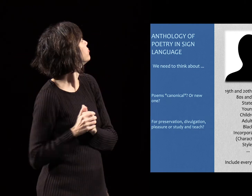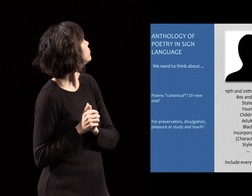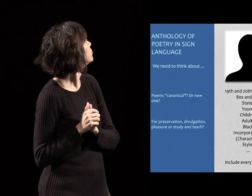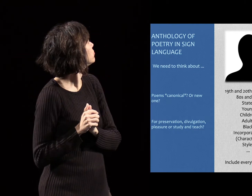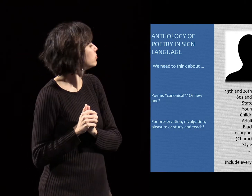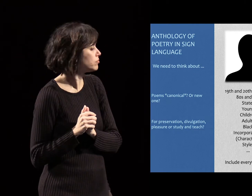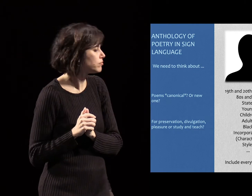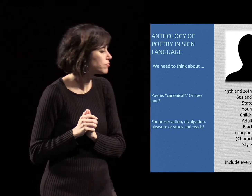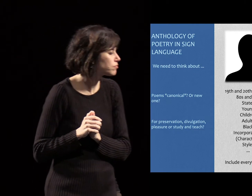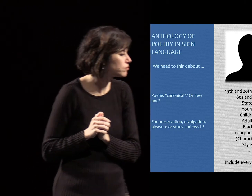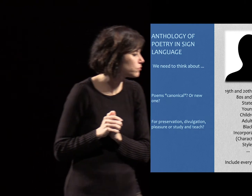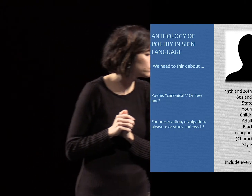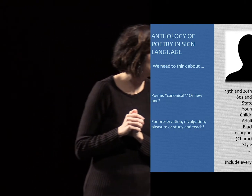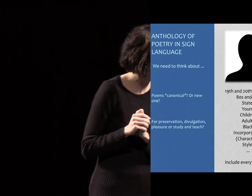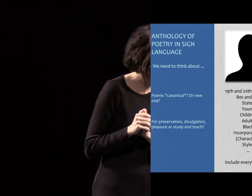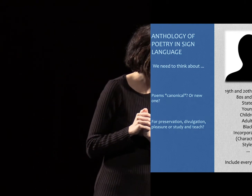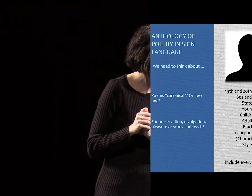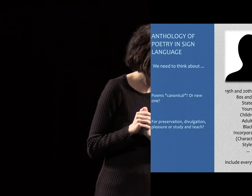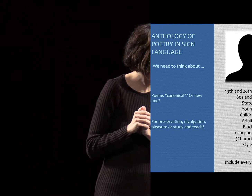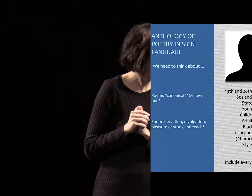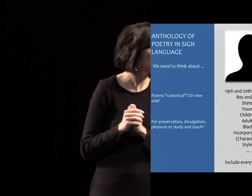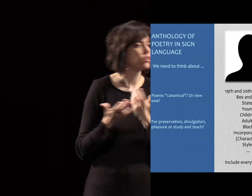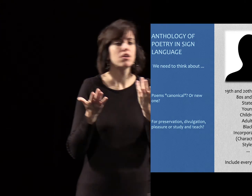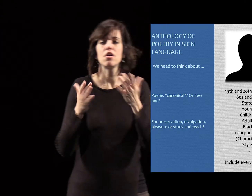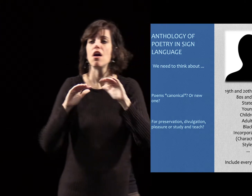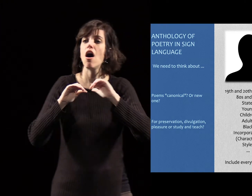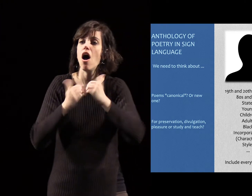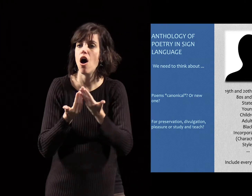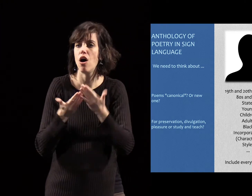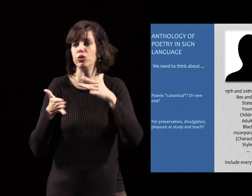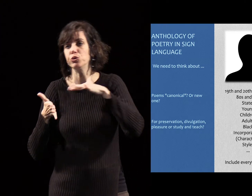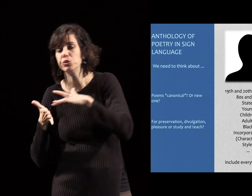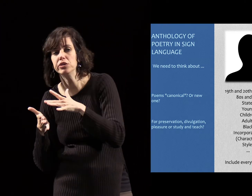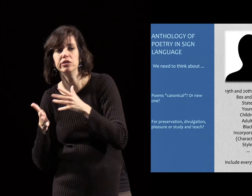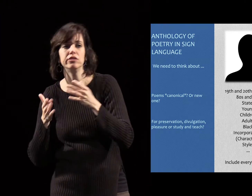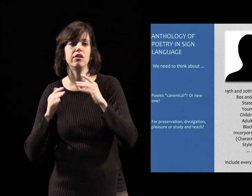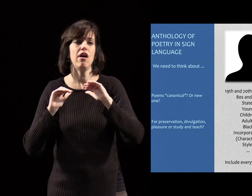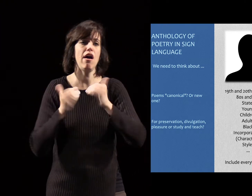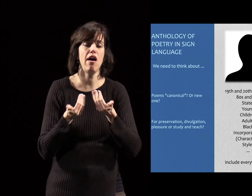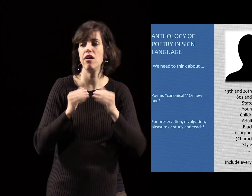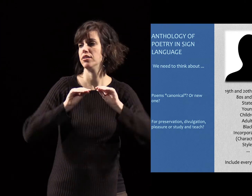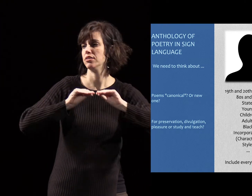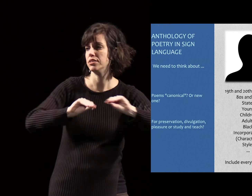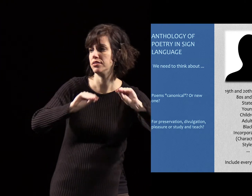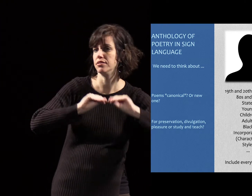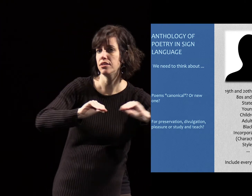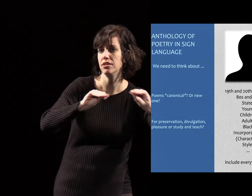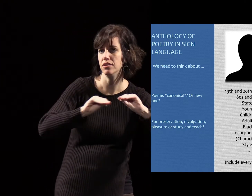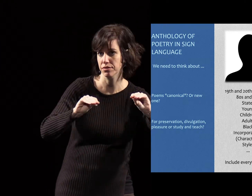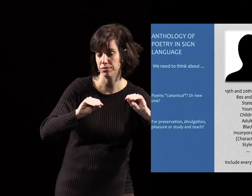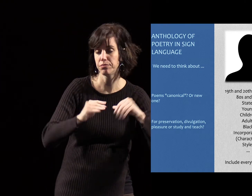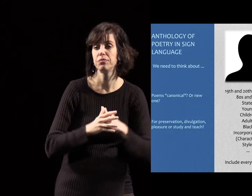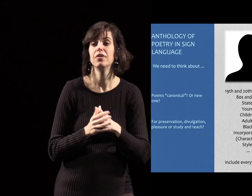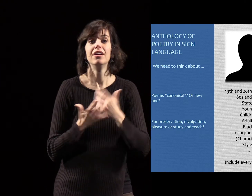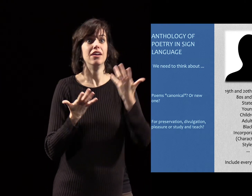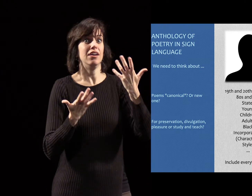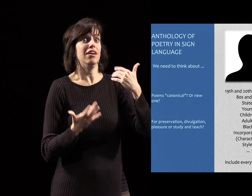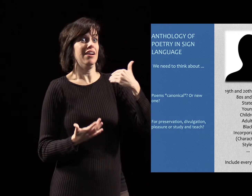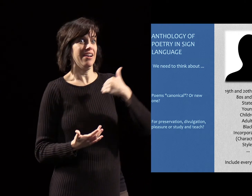This is done for preservation, divulging information, pleasure, study, teaching.